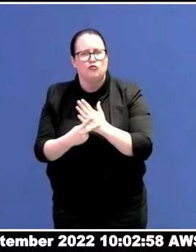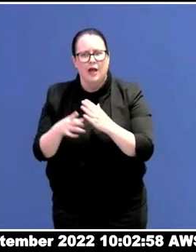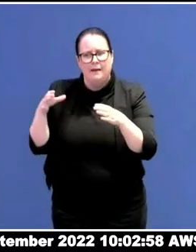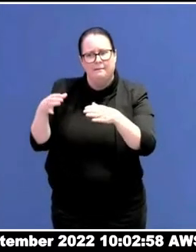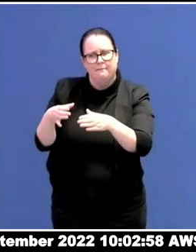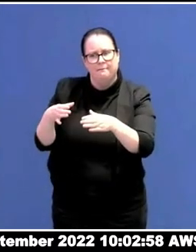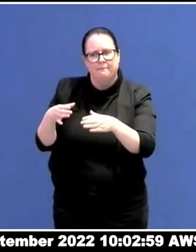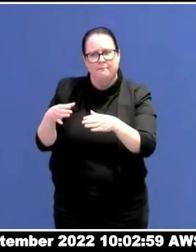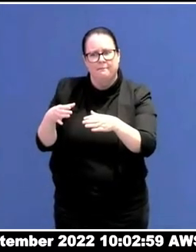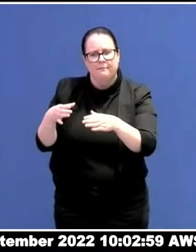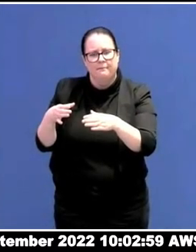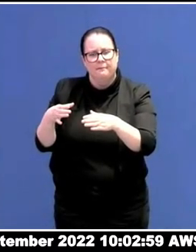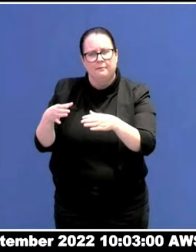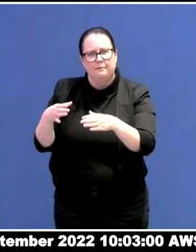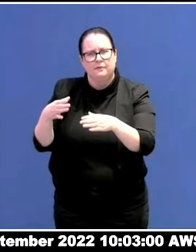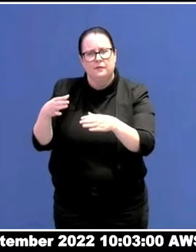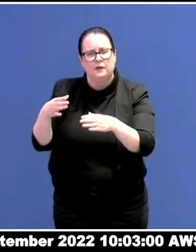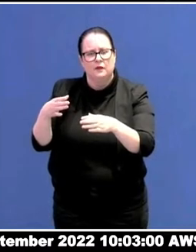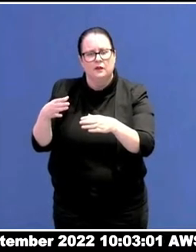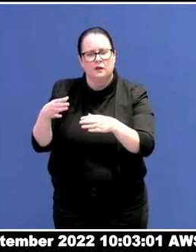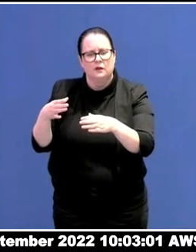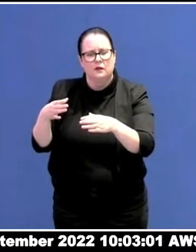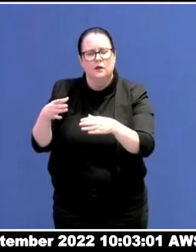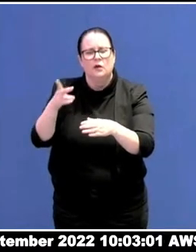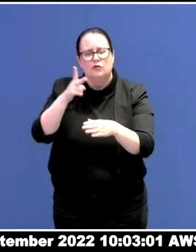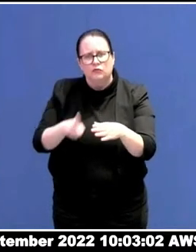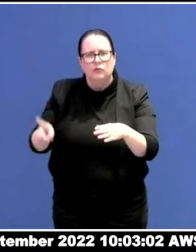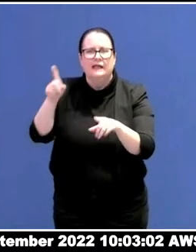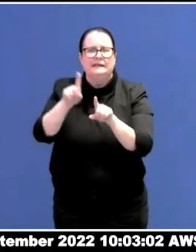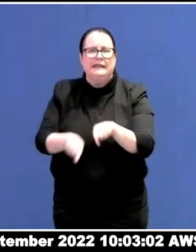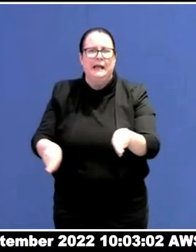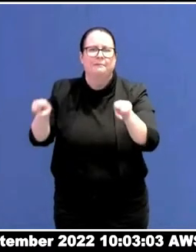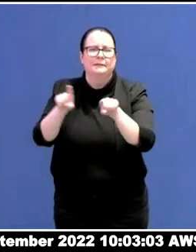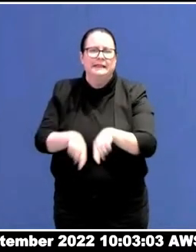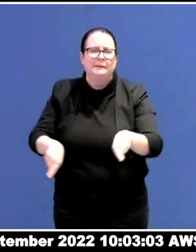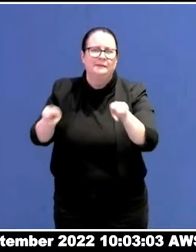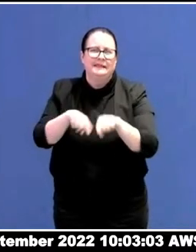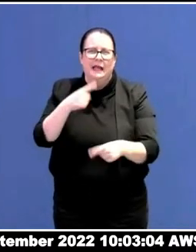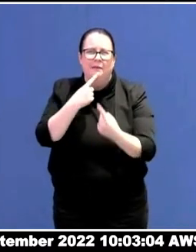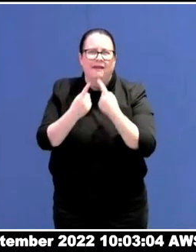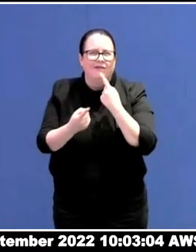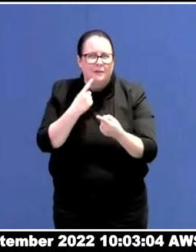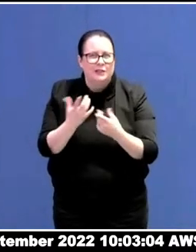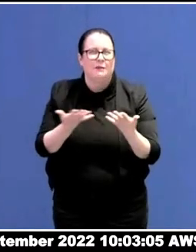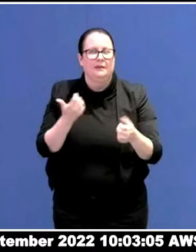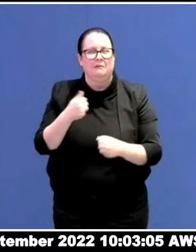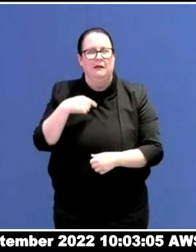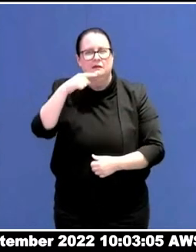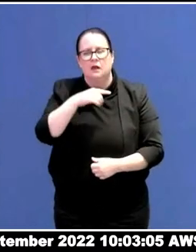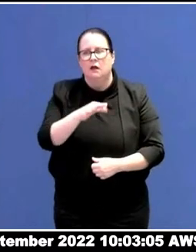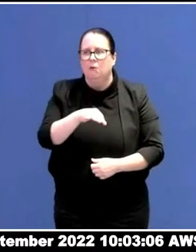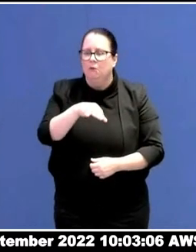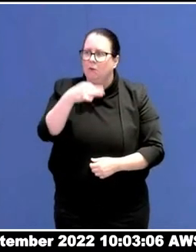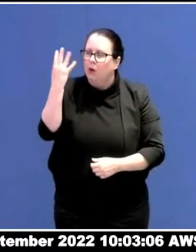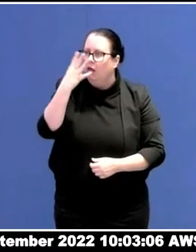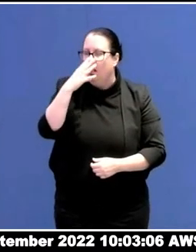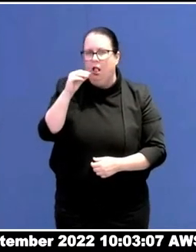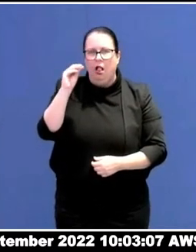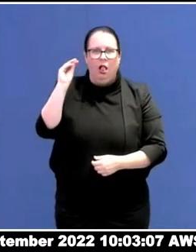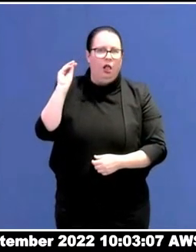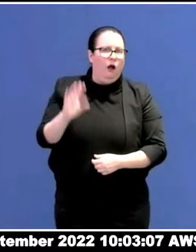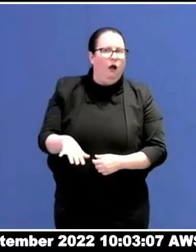repeat year to year, and he very quickly lost interest and started to